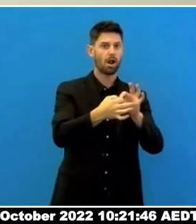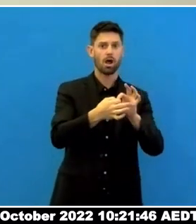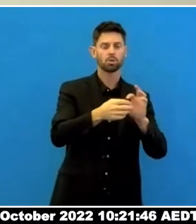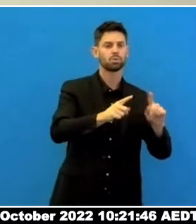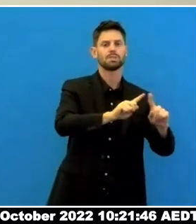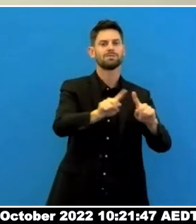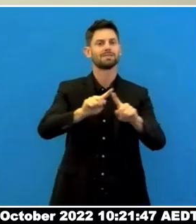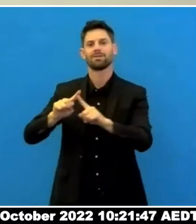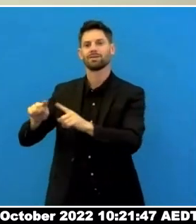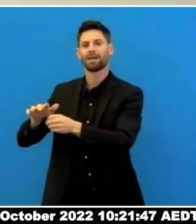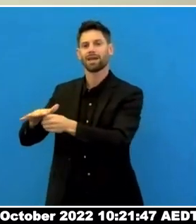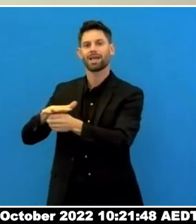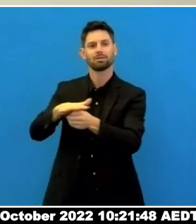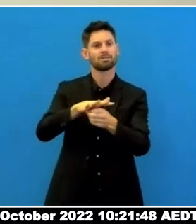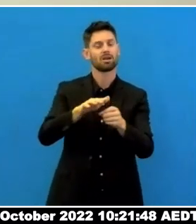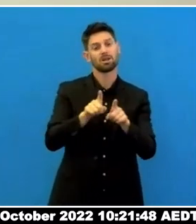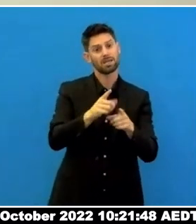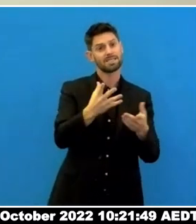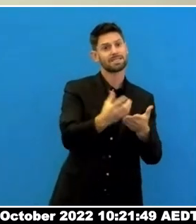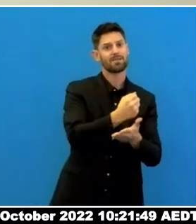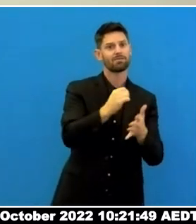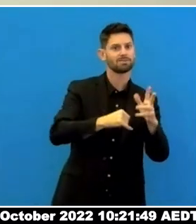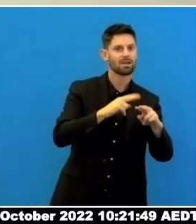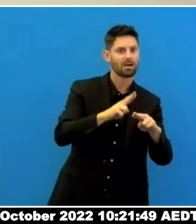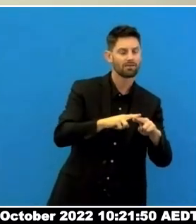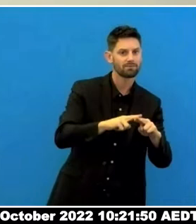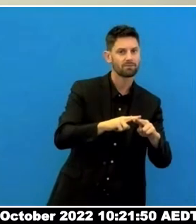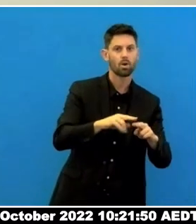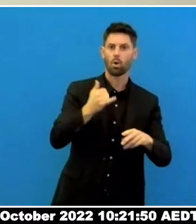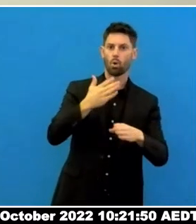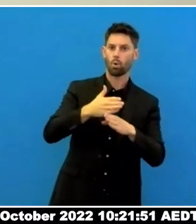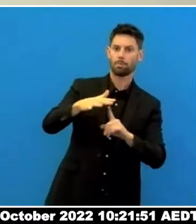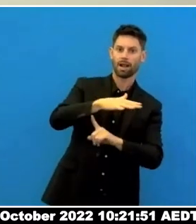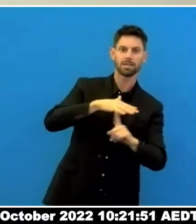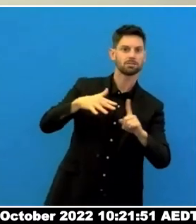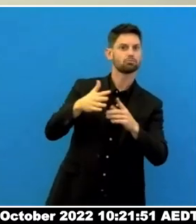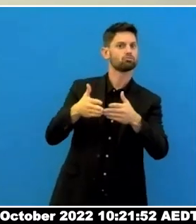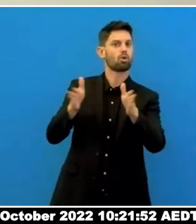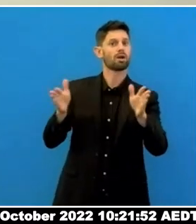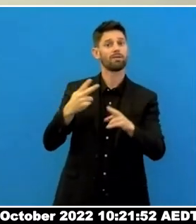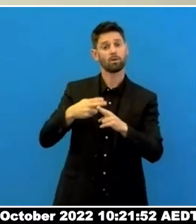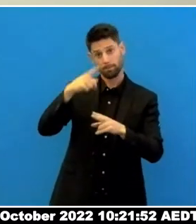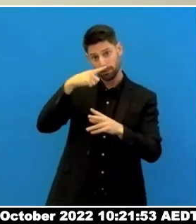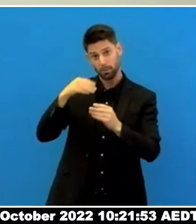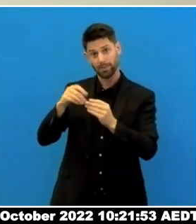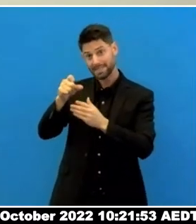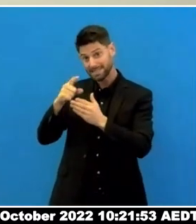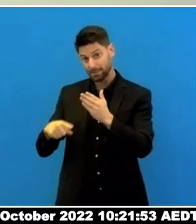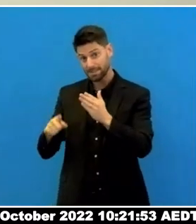for the safety of staff in the workplace, including for people with disability and particularly with people from the Aboriginal